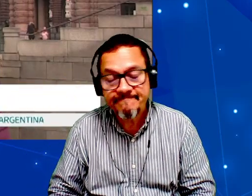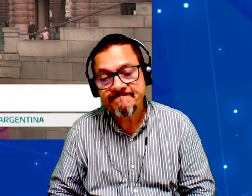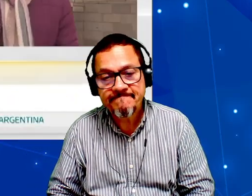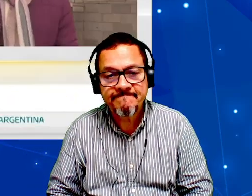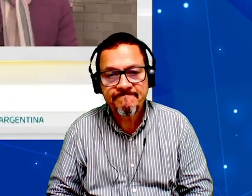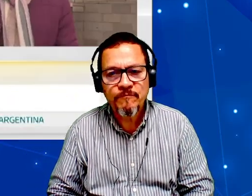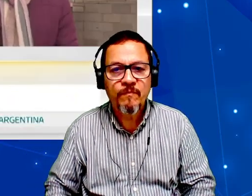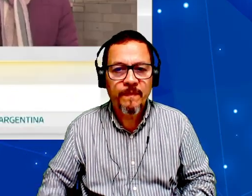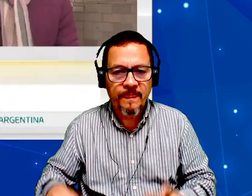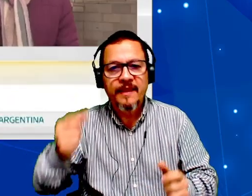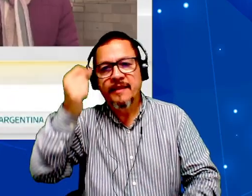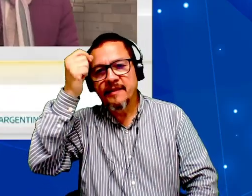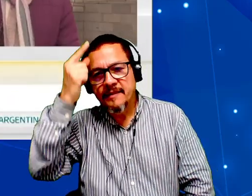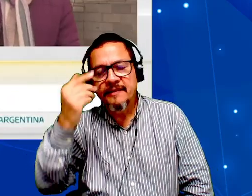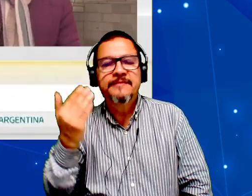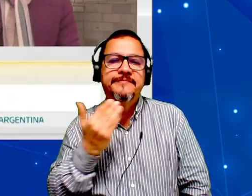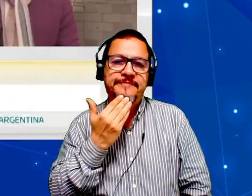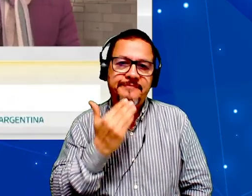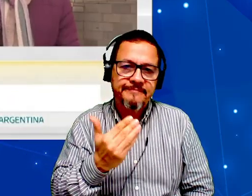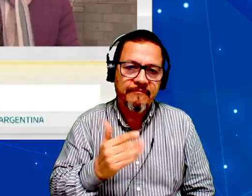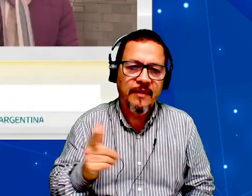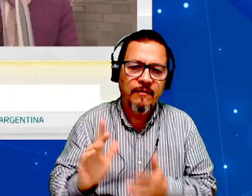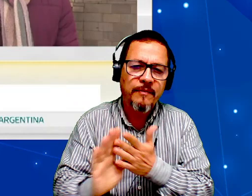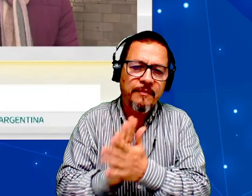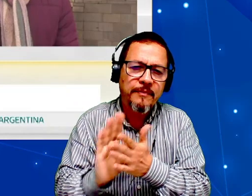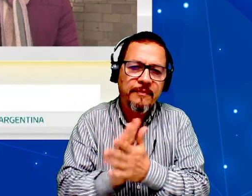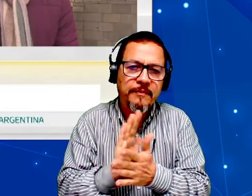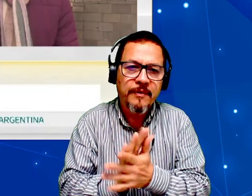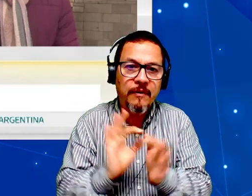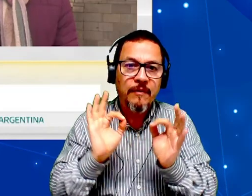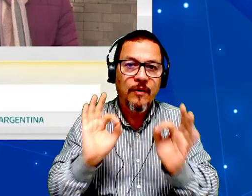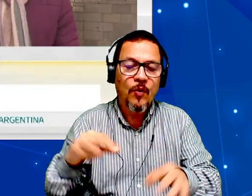have understood very clearly. Greta, you are an extraordinary young lady. Thank you very,